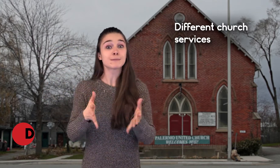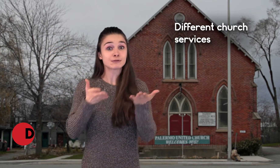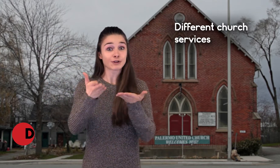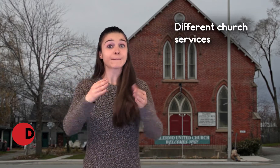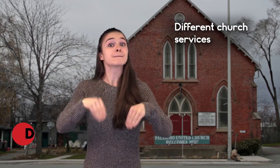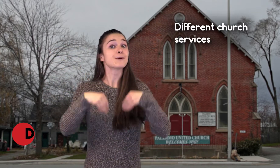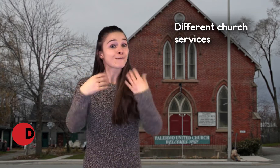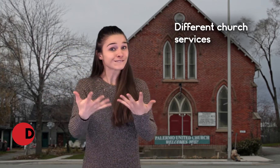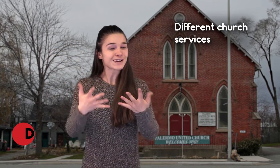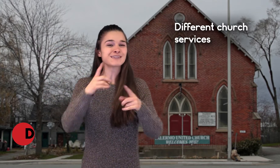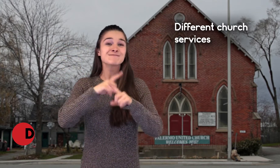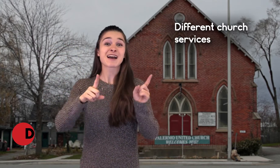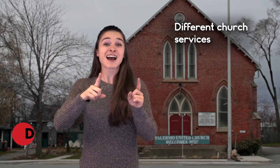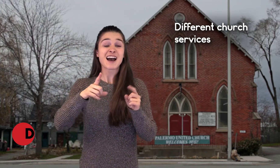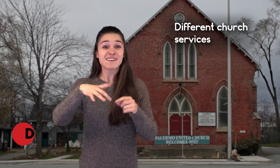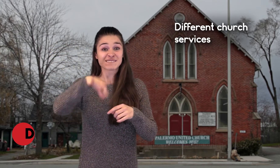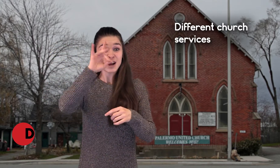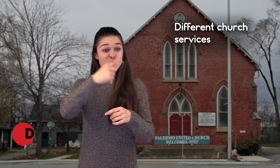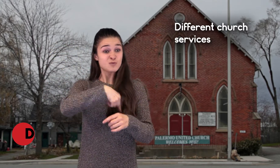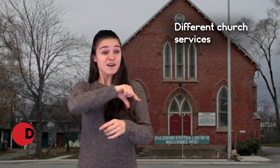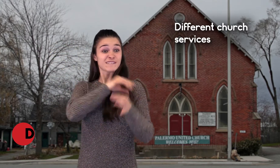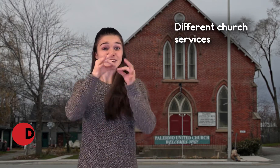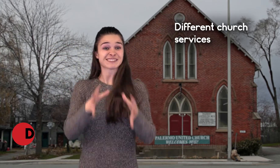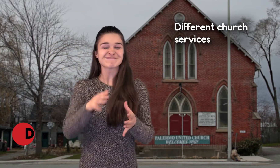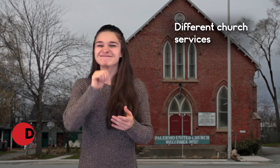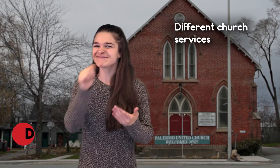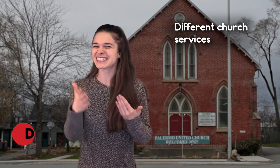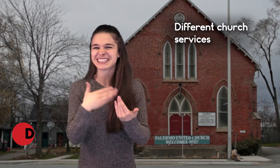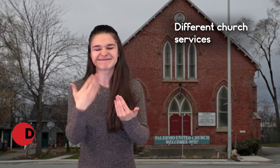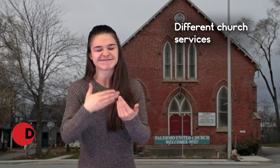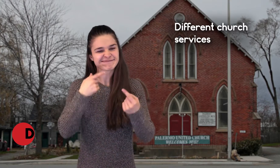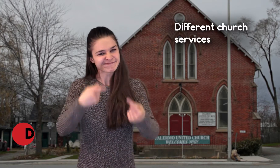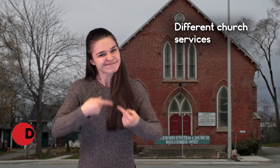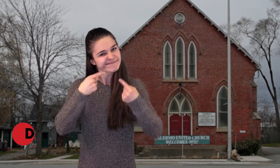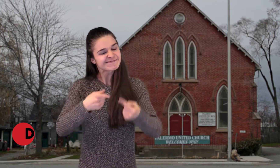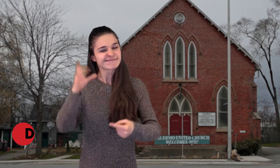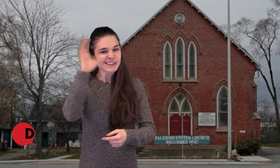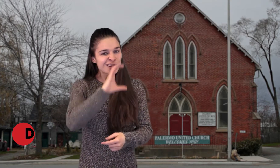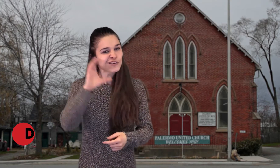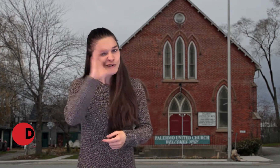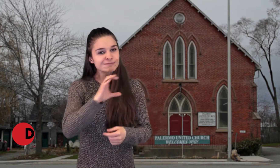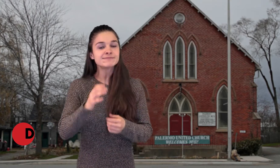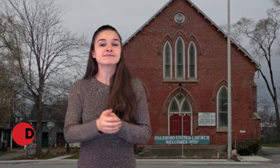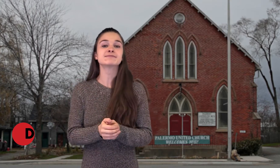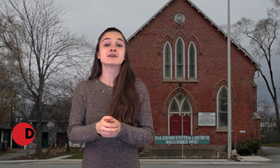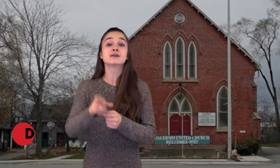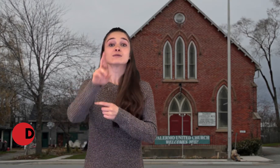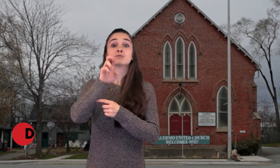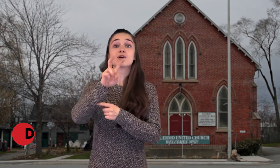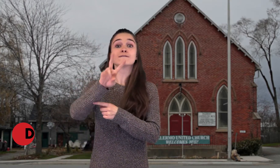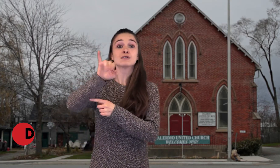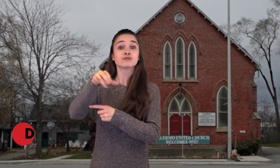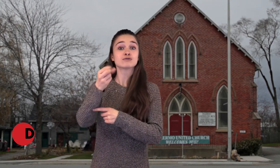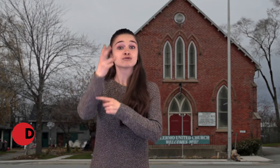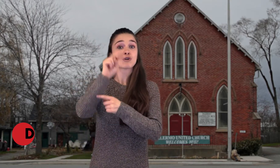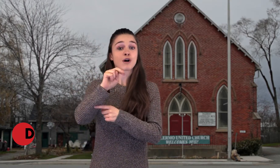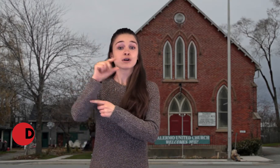Some Interpreted services are offered but it is a struggle to find qualified interpreters.